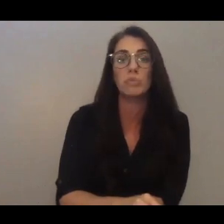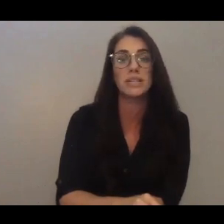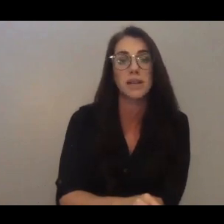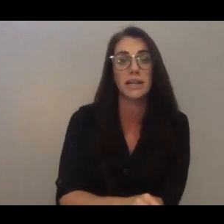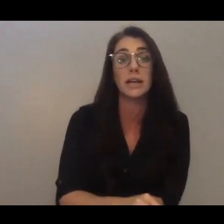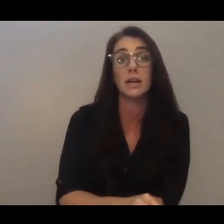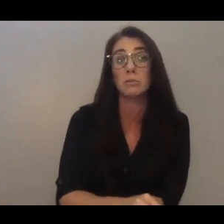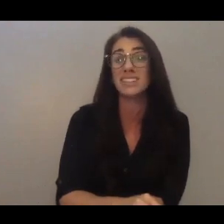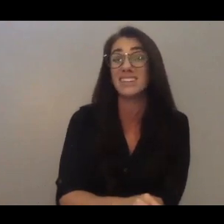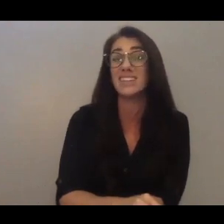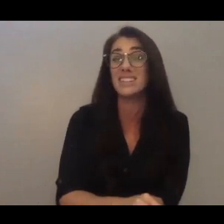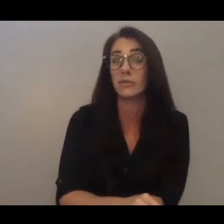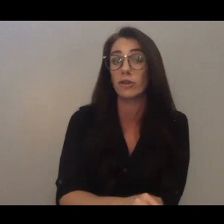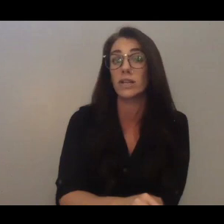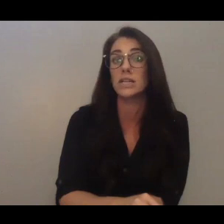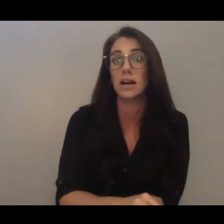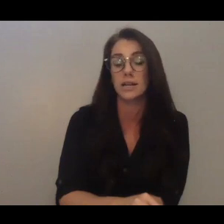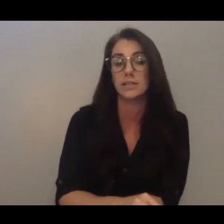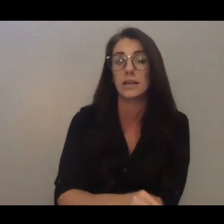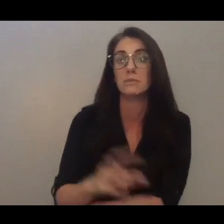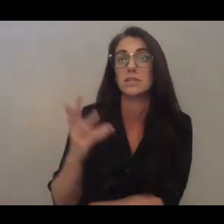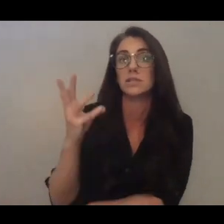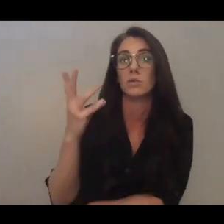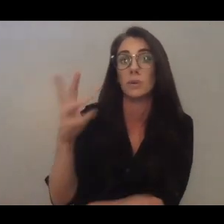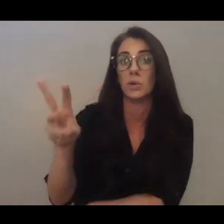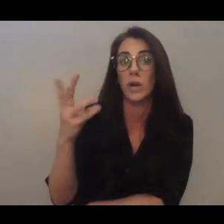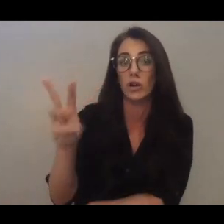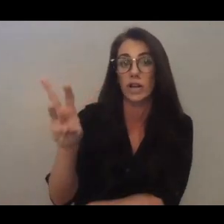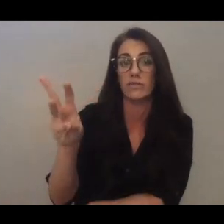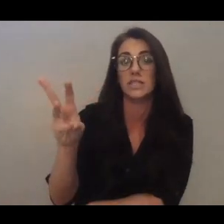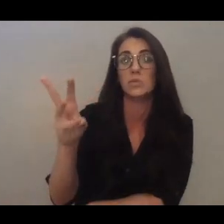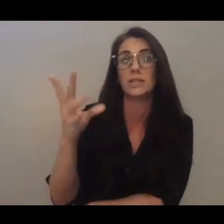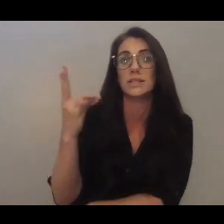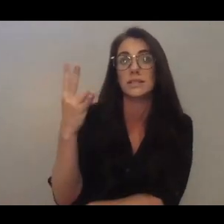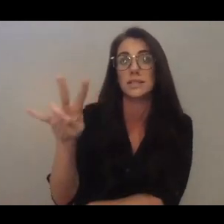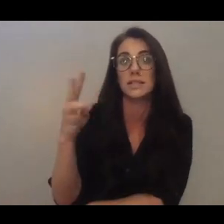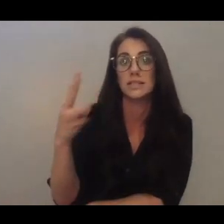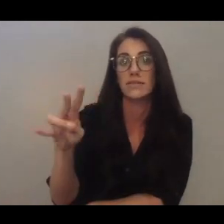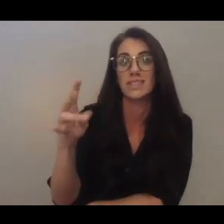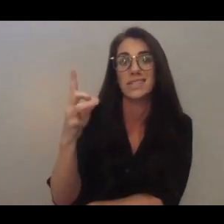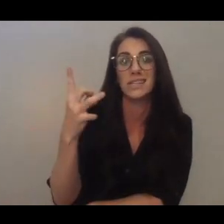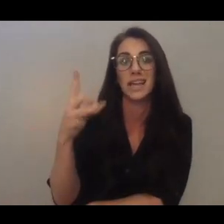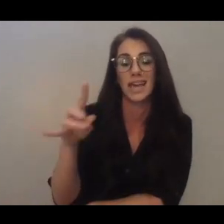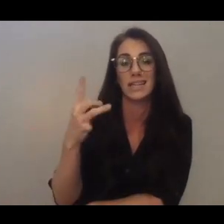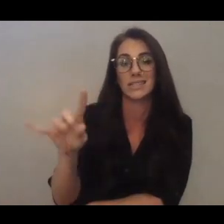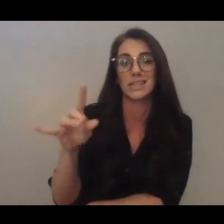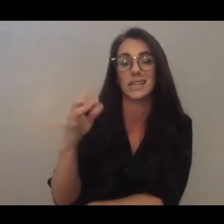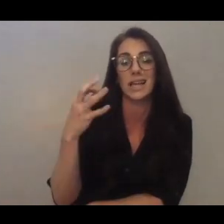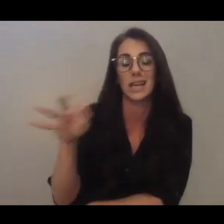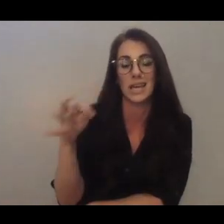signing a completely different concept so be weary of this 16,17,18,19.